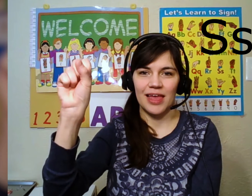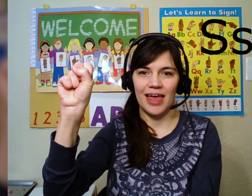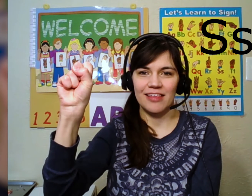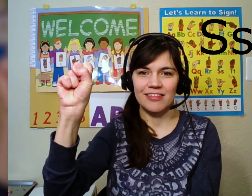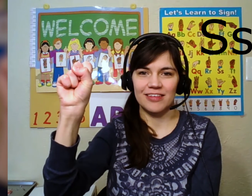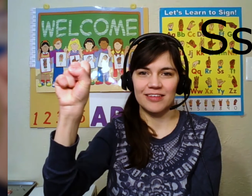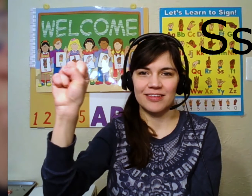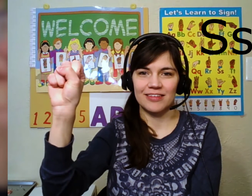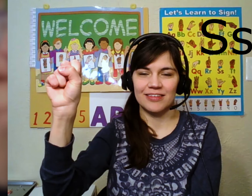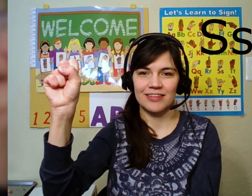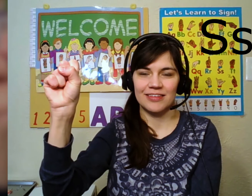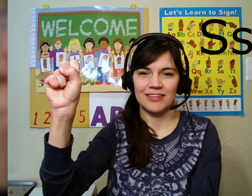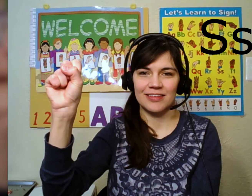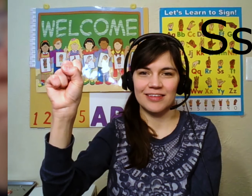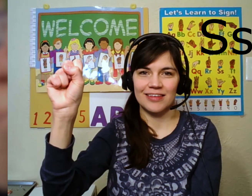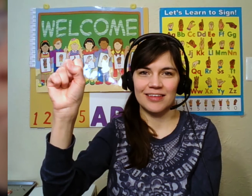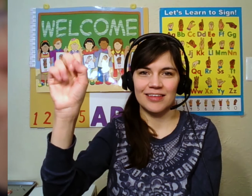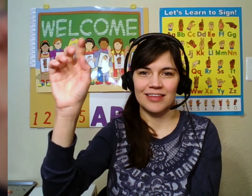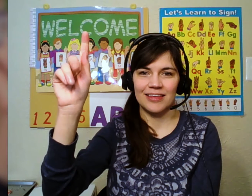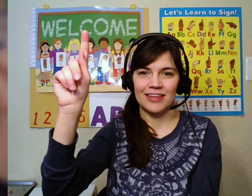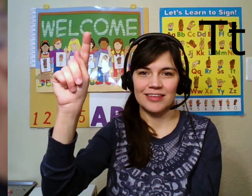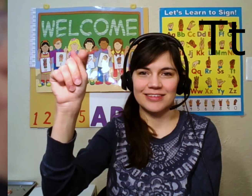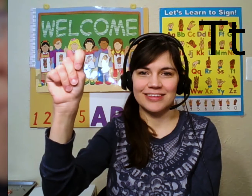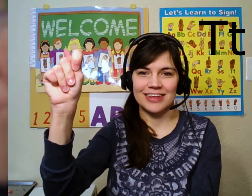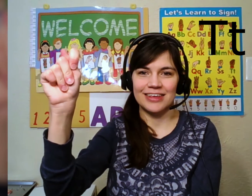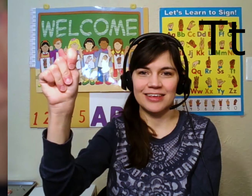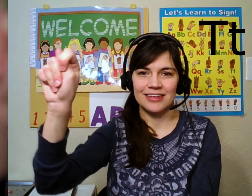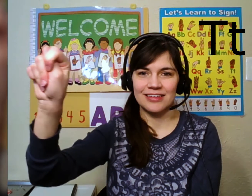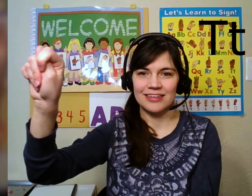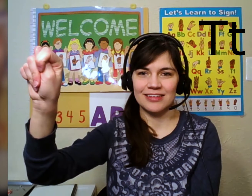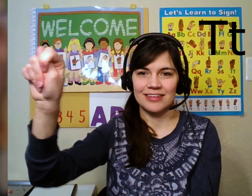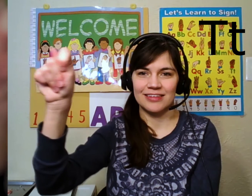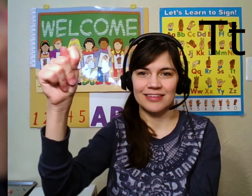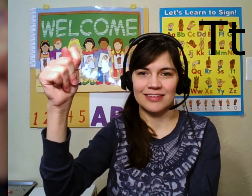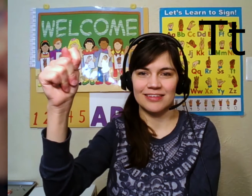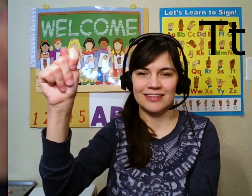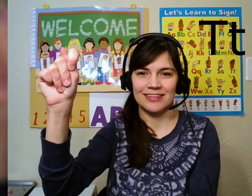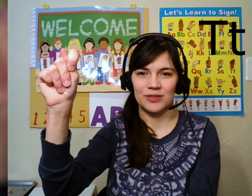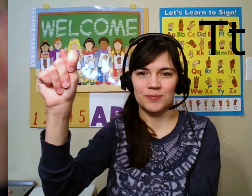S T